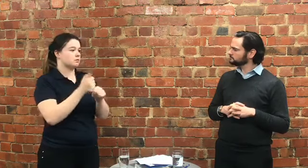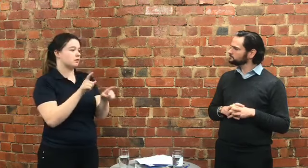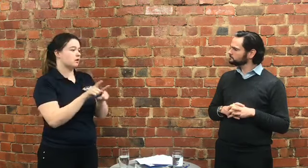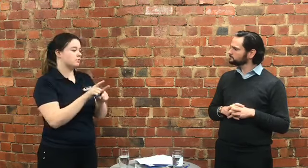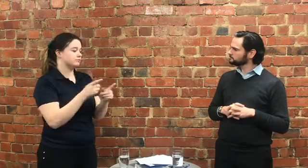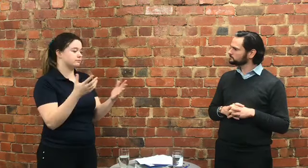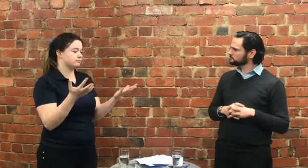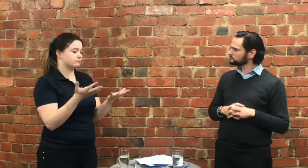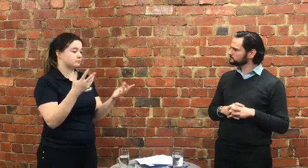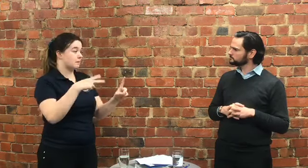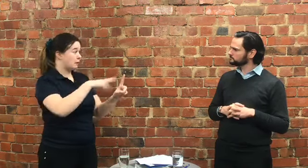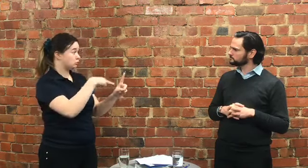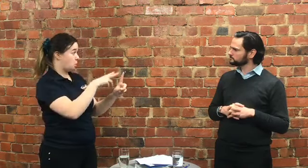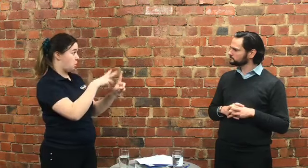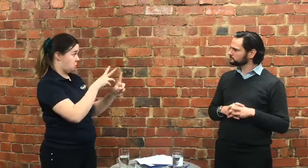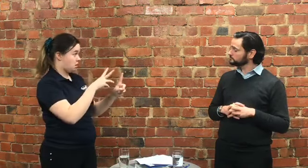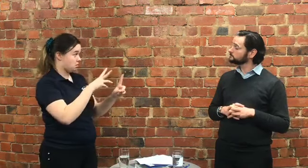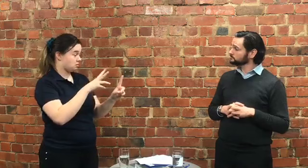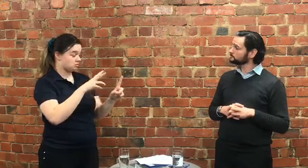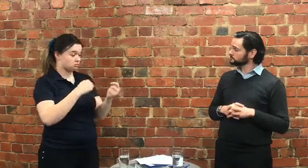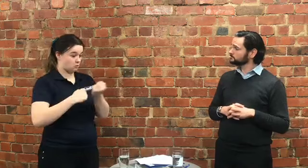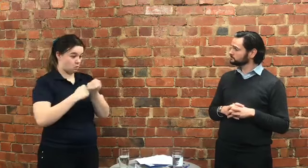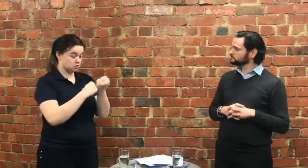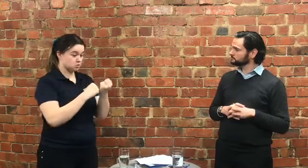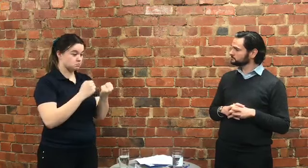and maybe in the plan it might have something like mentoring